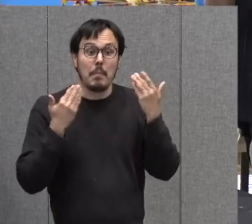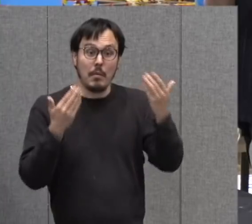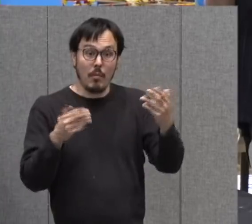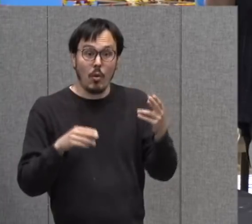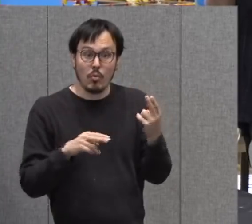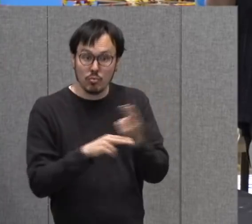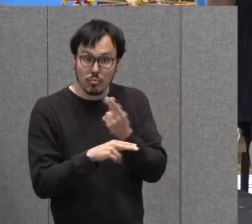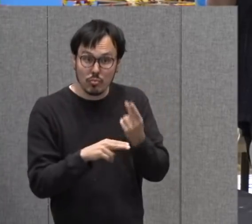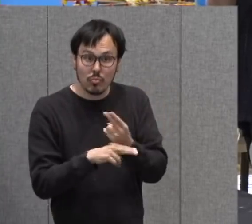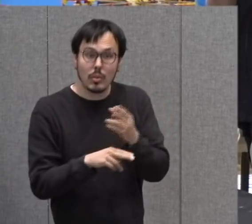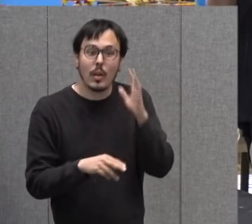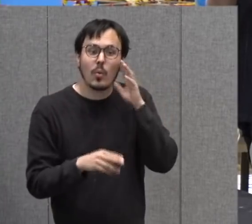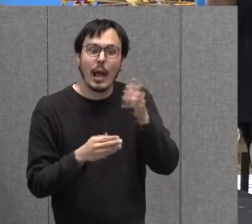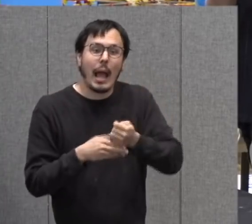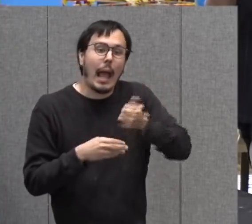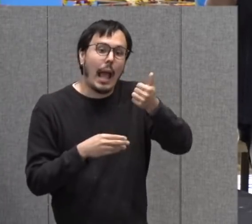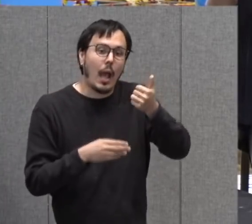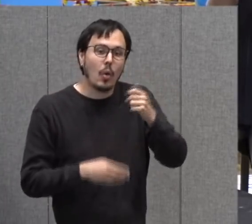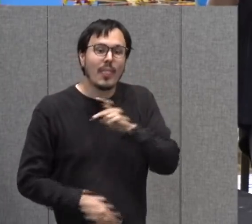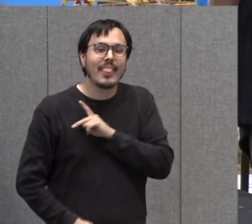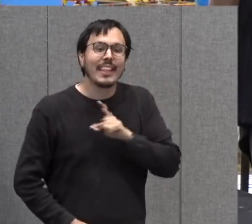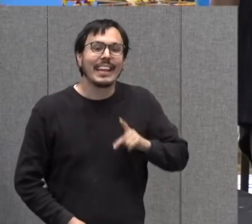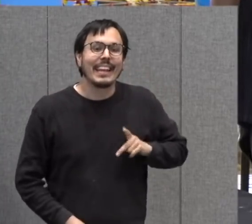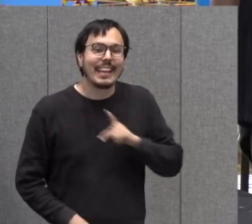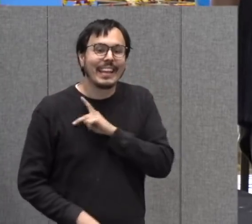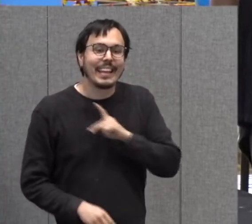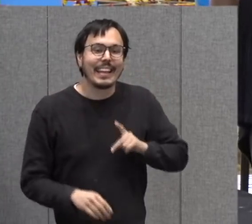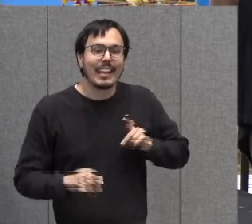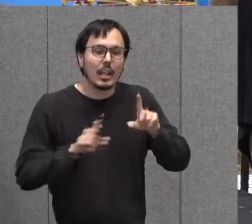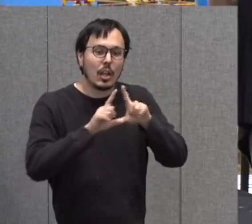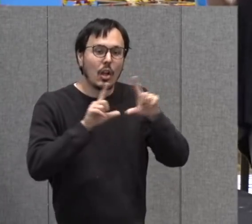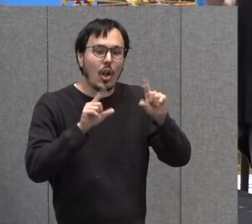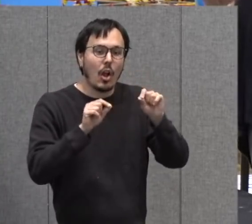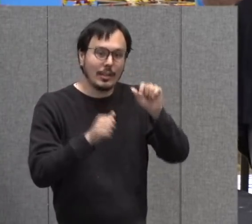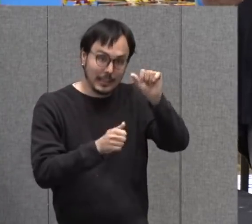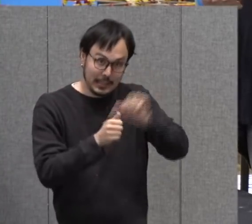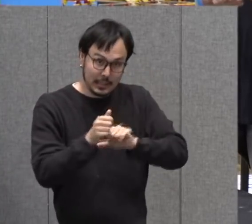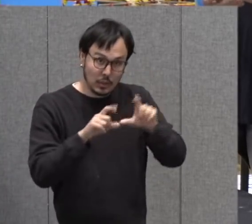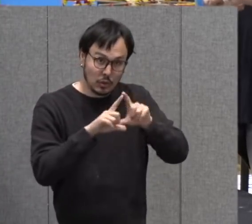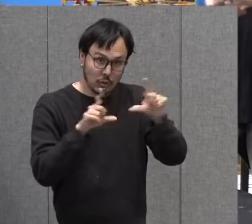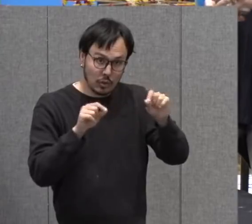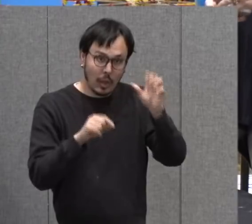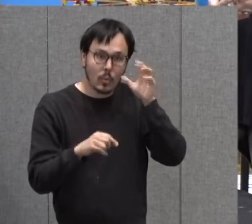you're gonna need to remove the kings, okay 'cause each of the different cards are gonna have different values.